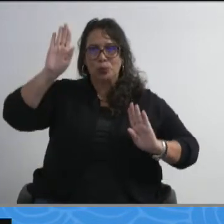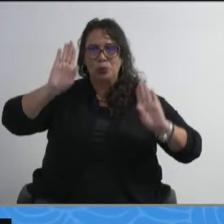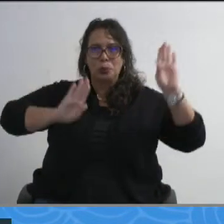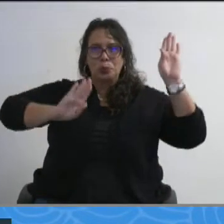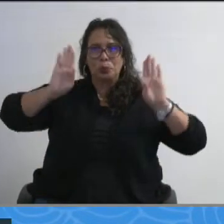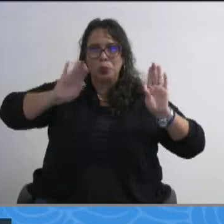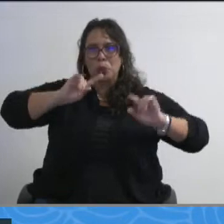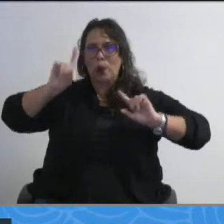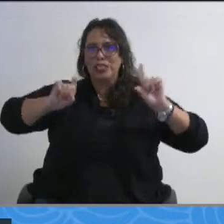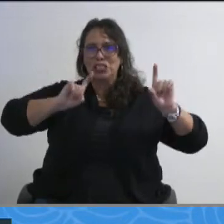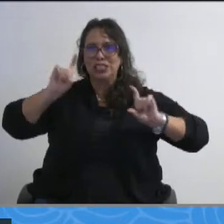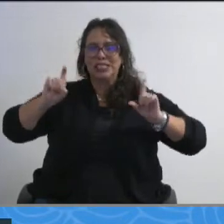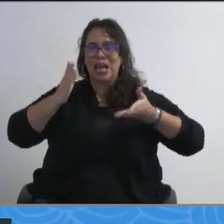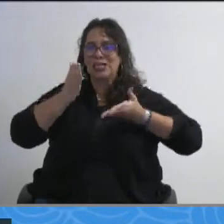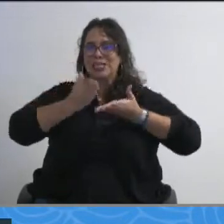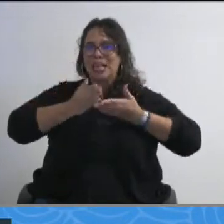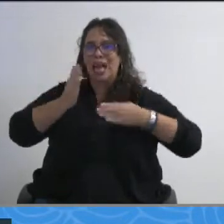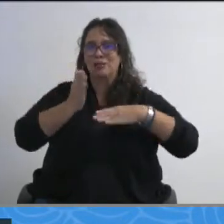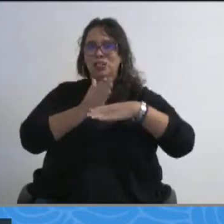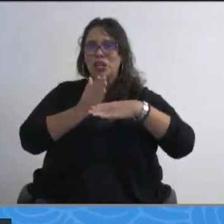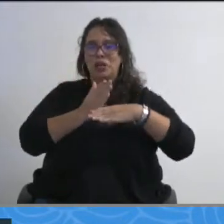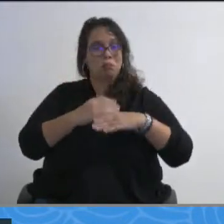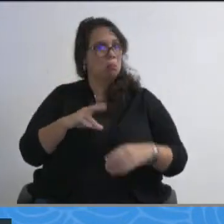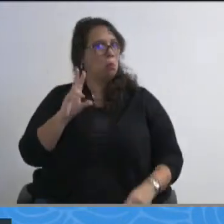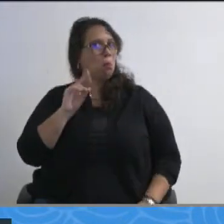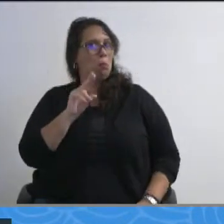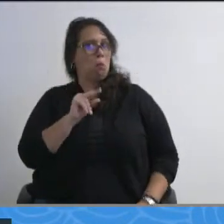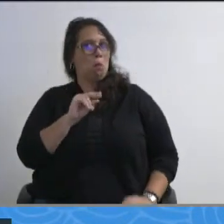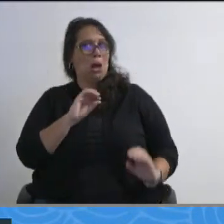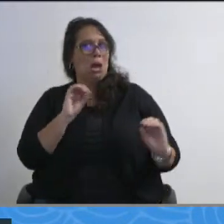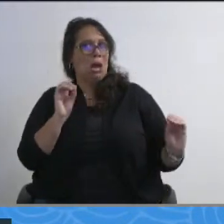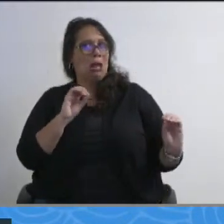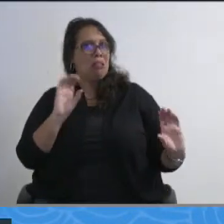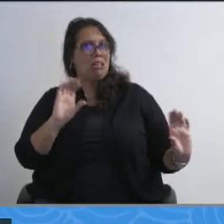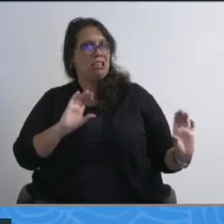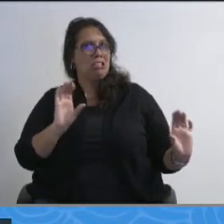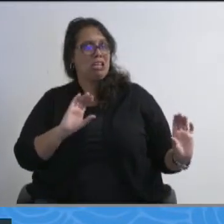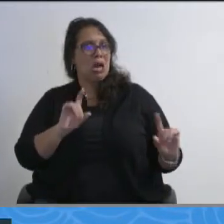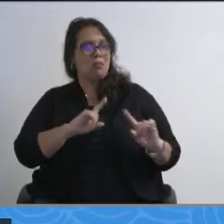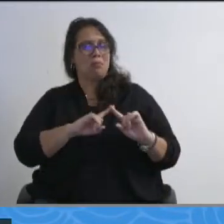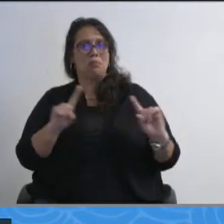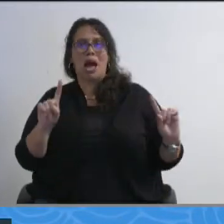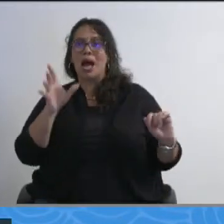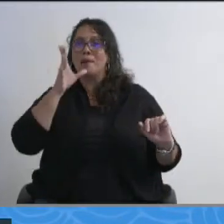I'll stop sharing for a second. [Carmen] We don't have anything in the chat. But parents joining us, just joining us,